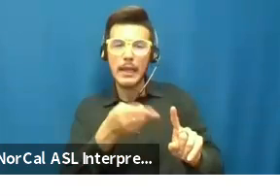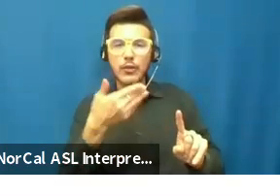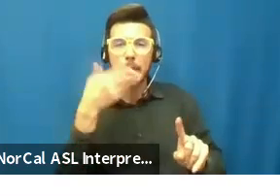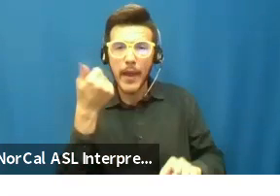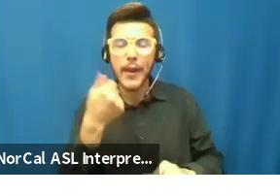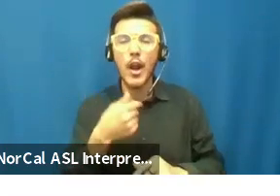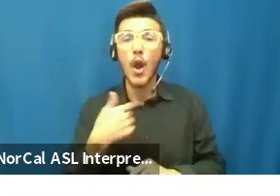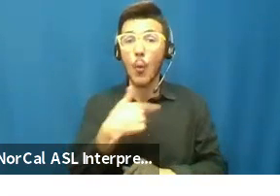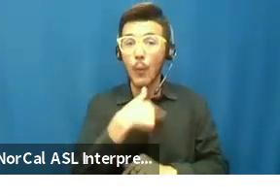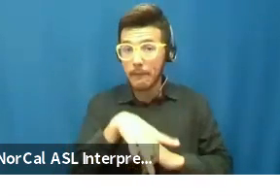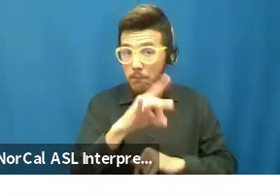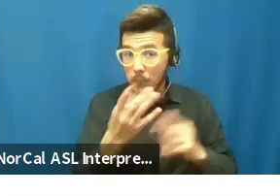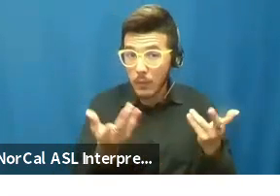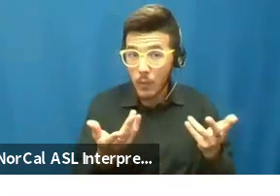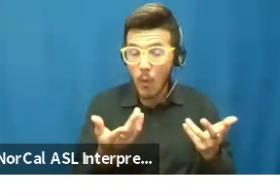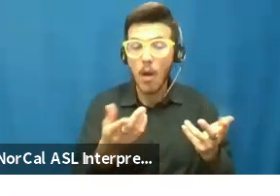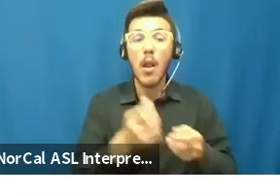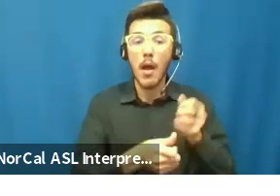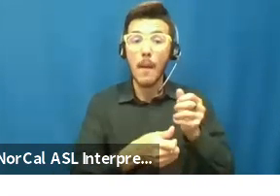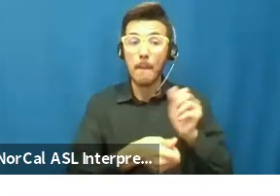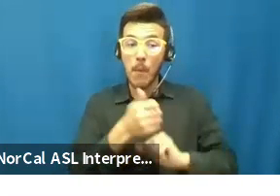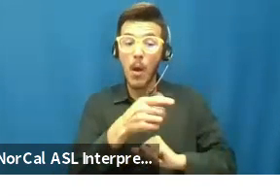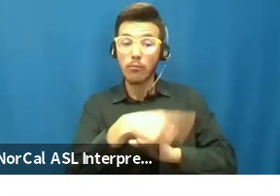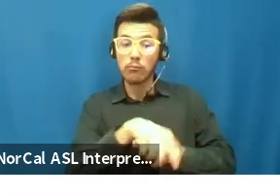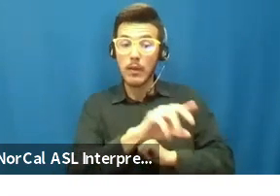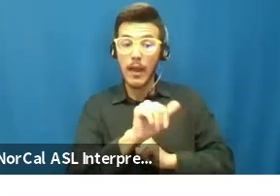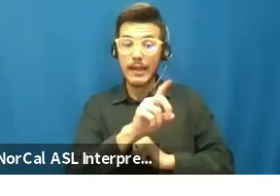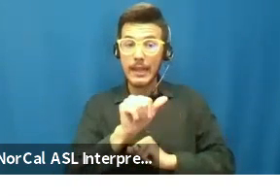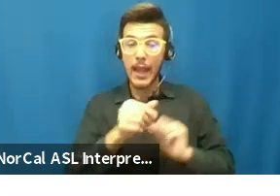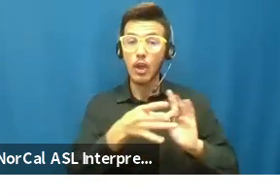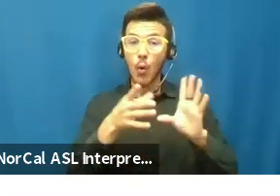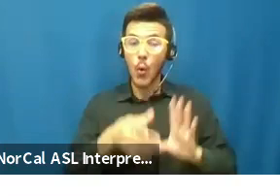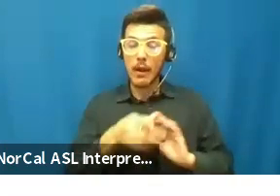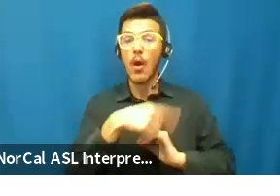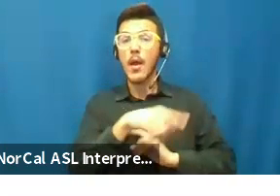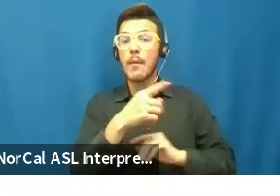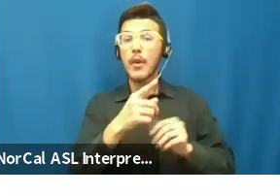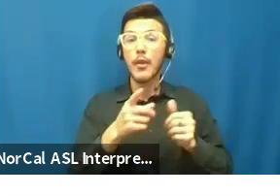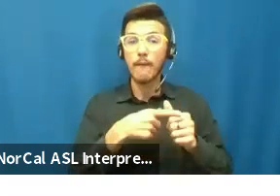discover were almost all of these ADA coordinators were the first person to occupy these positions.